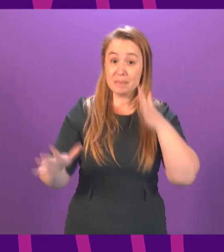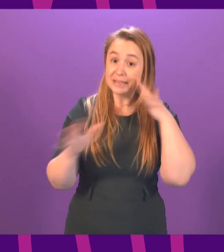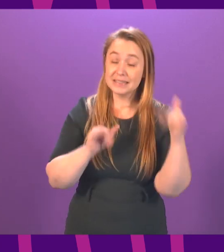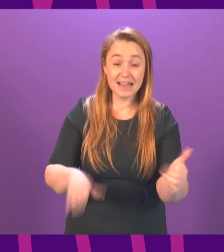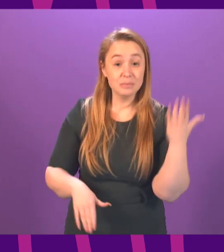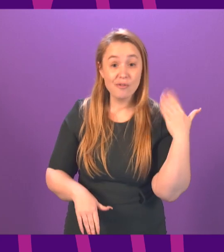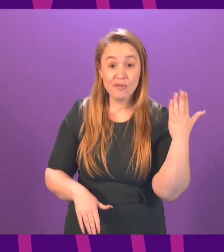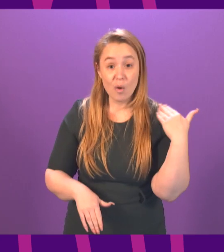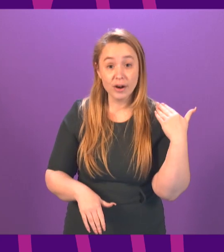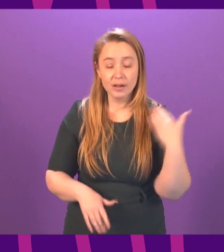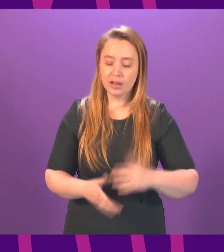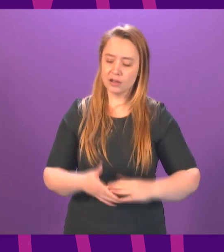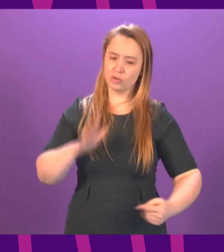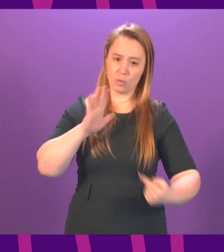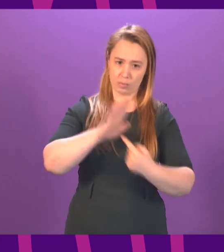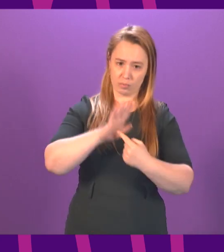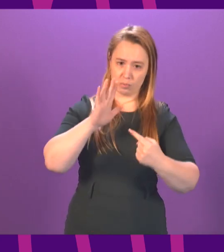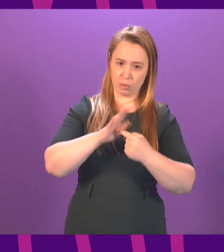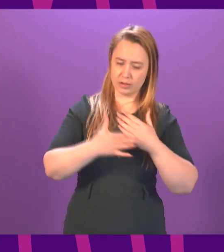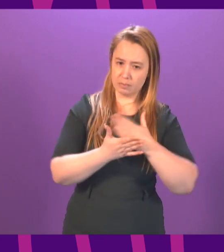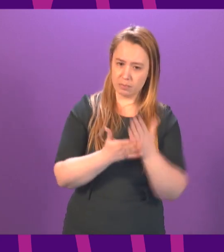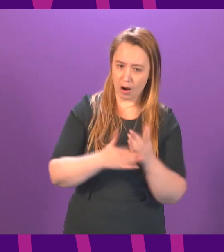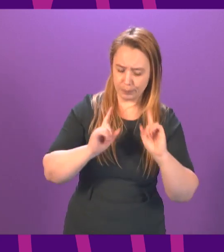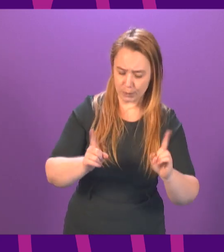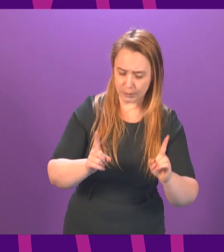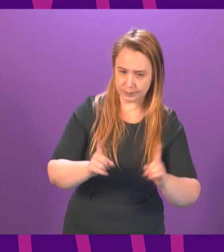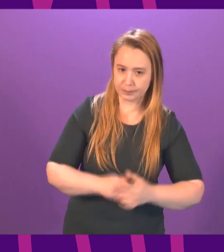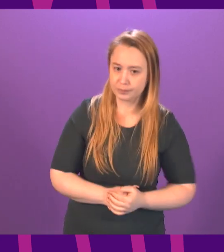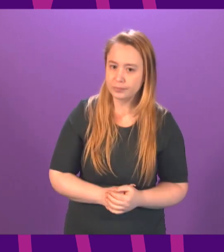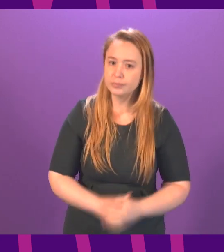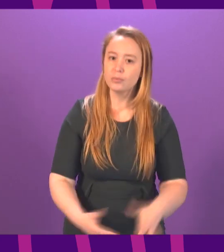Let us look at another crucial part of our current system, which is contact tracing and